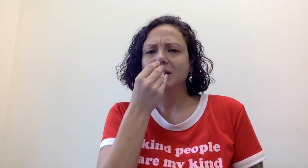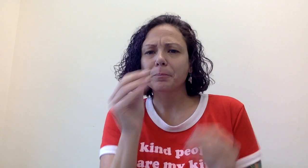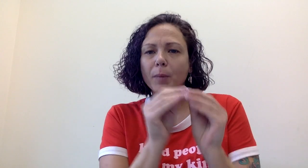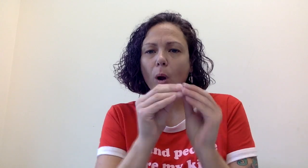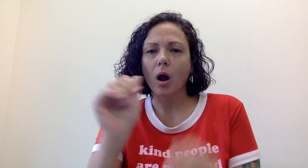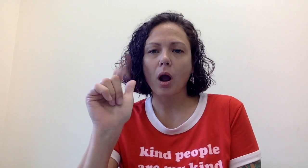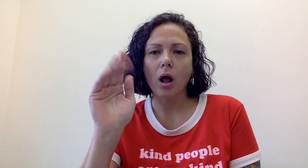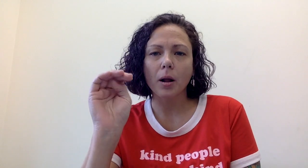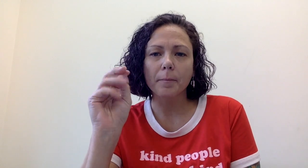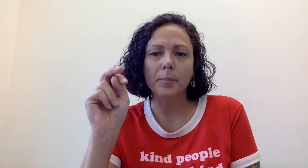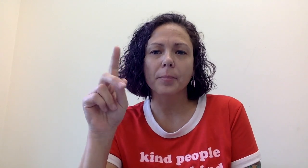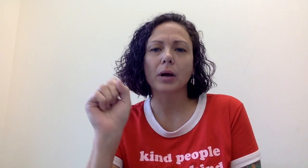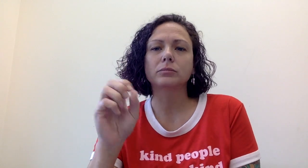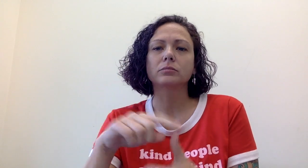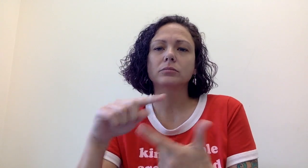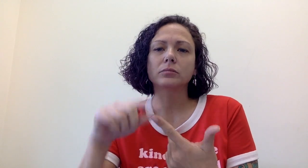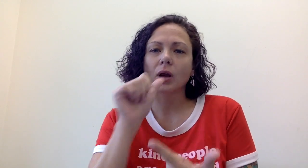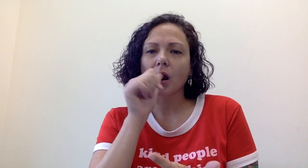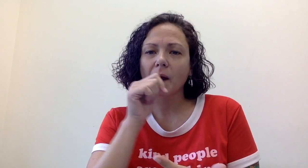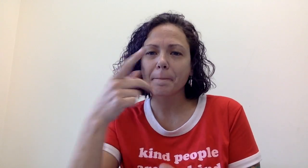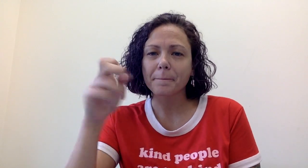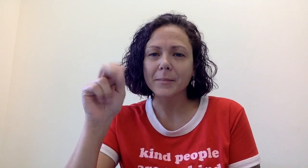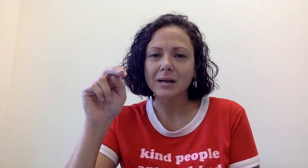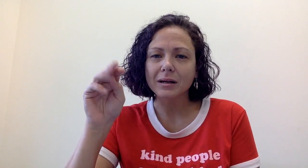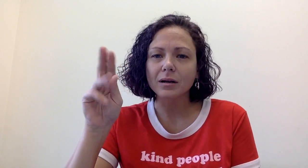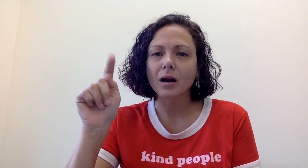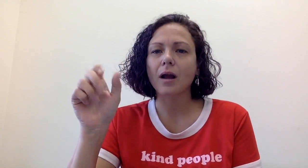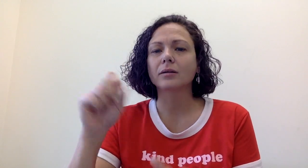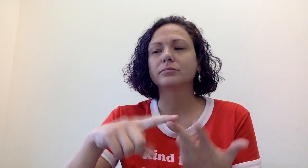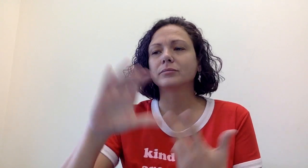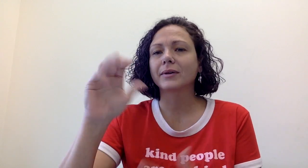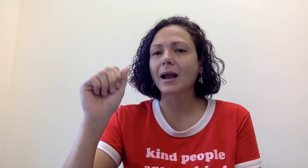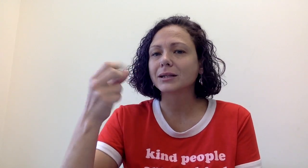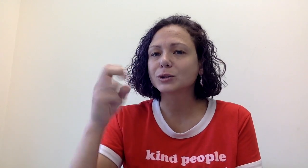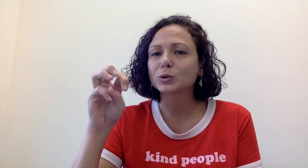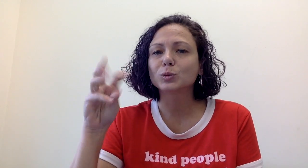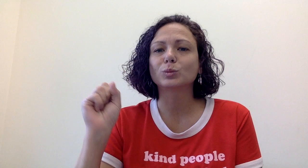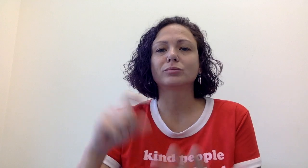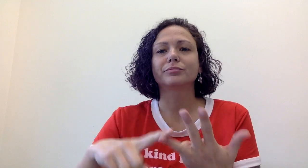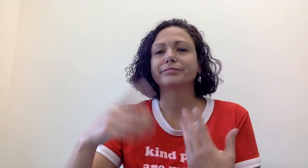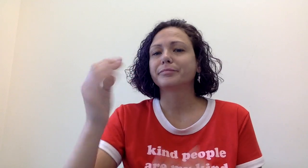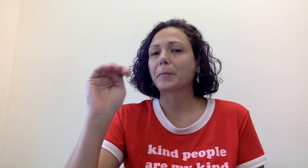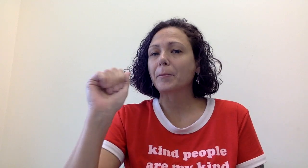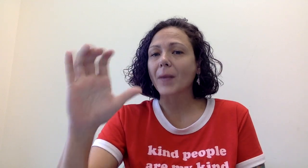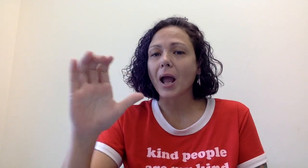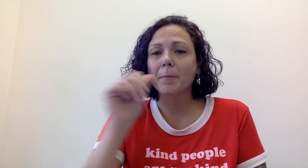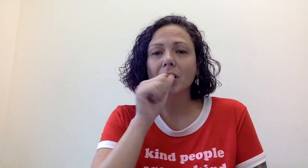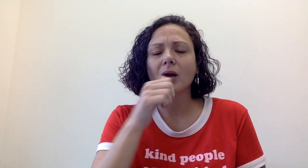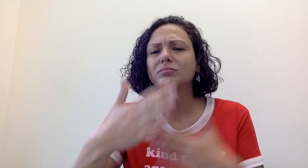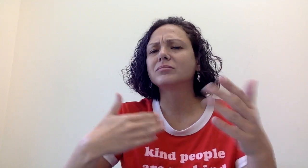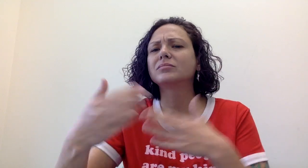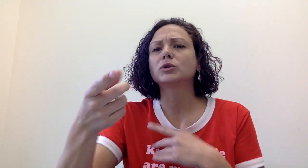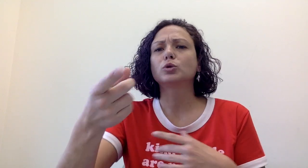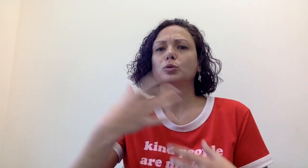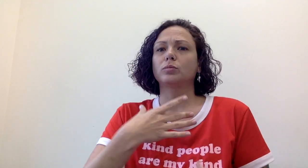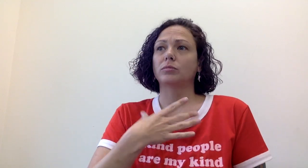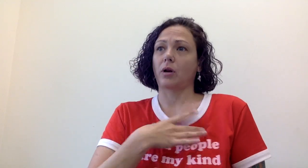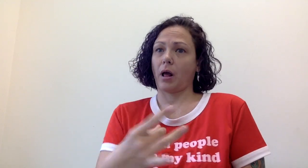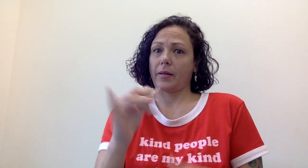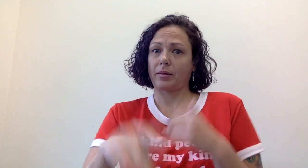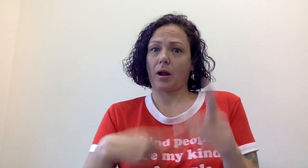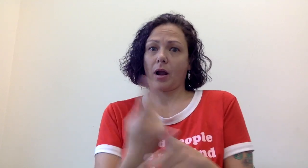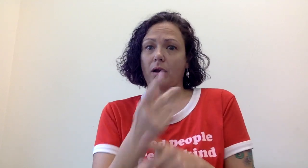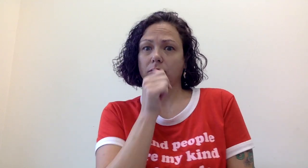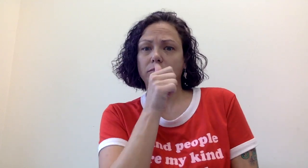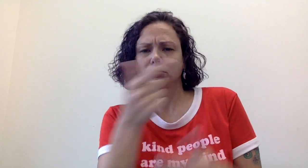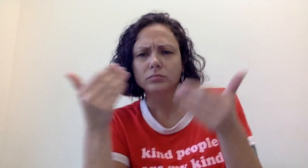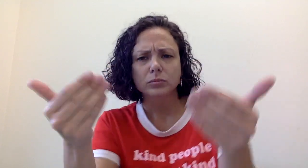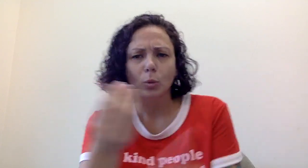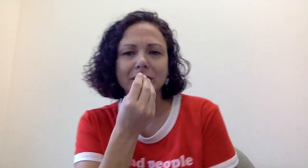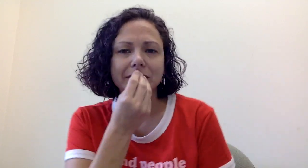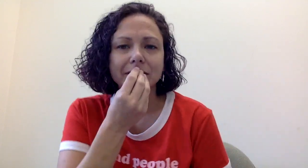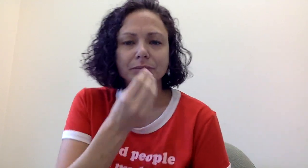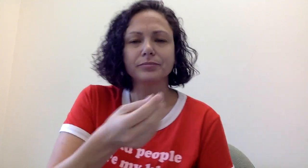eat more almonds, peanuts, cashews, mac nuts, whichever nut you like, eat them.